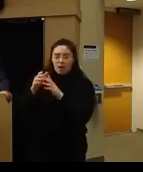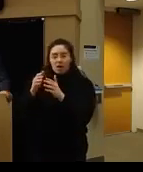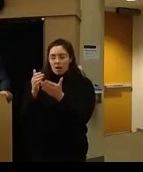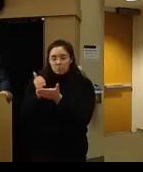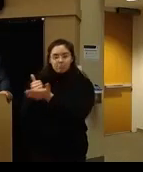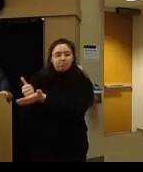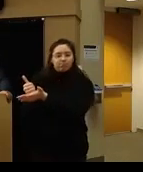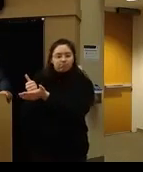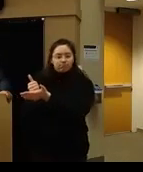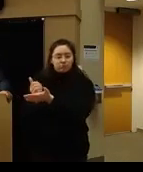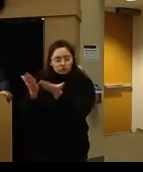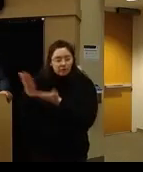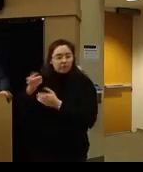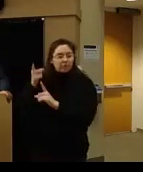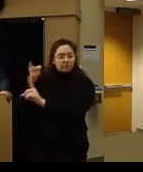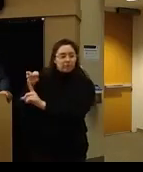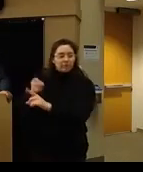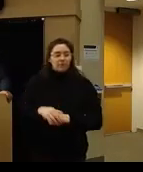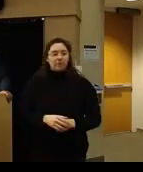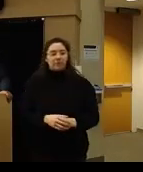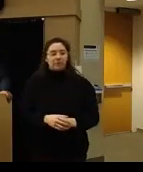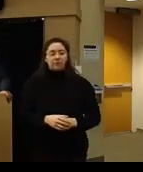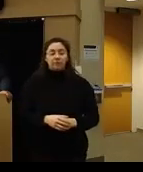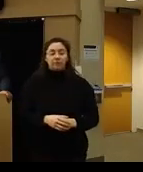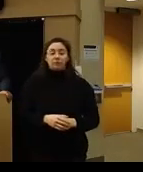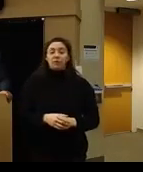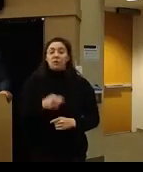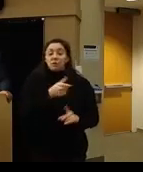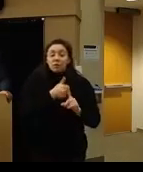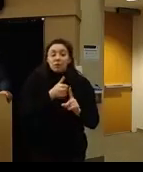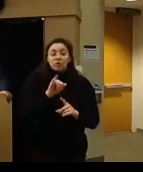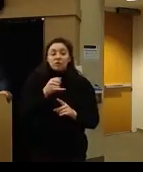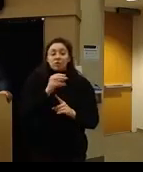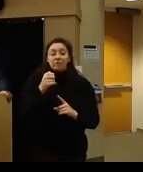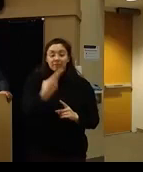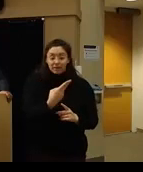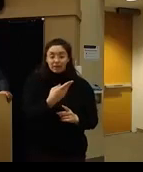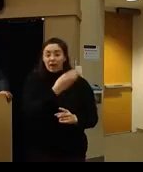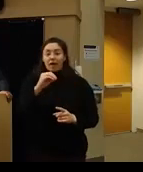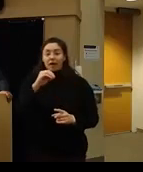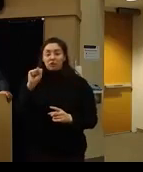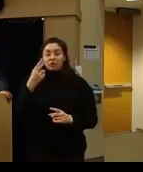enlarge Jeth and he shall dwell in the tents of Shem and Canaan shall be his servant this in my